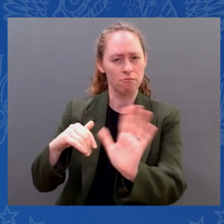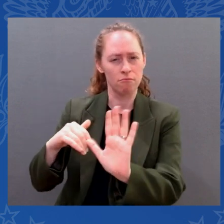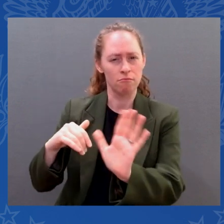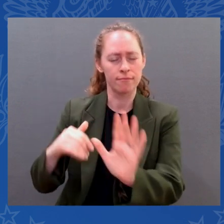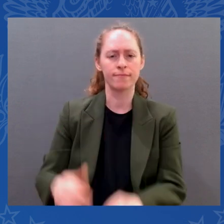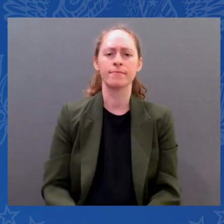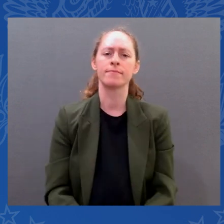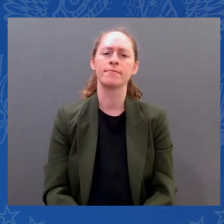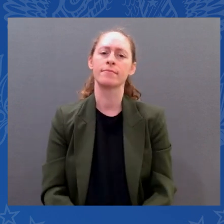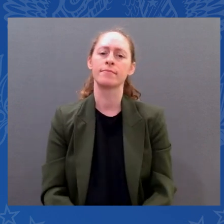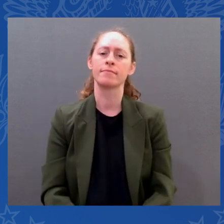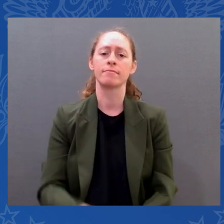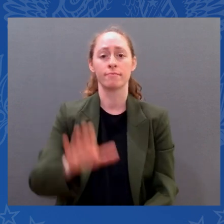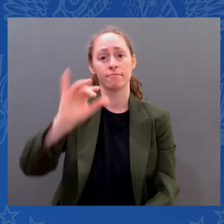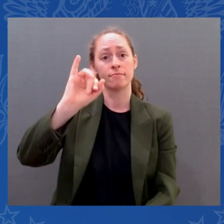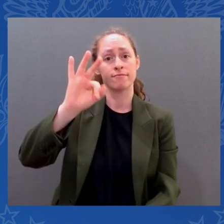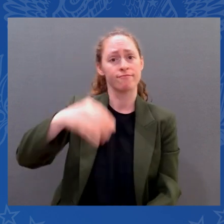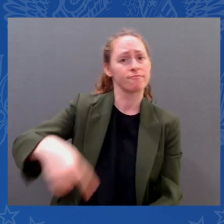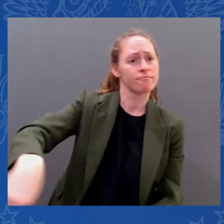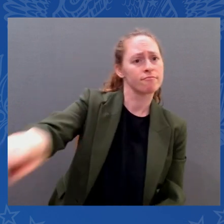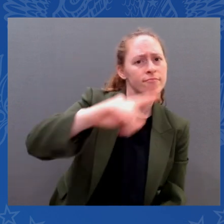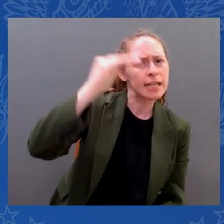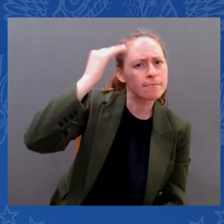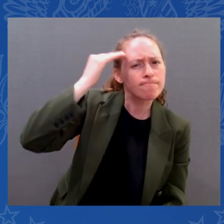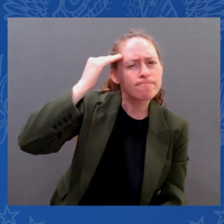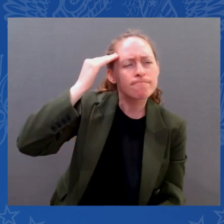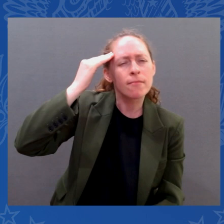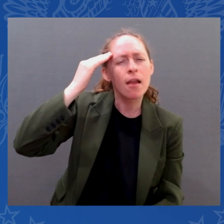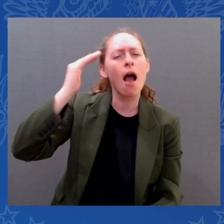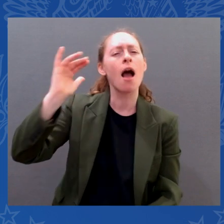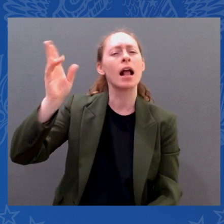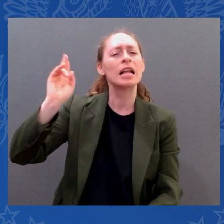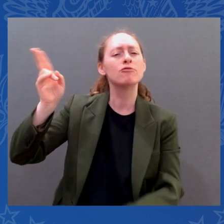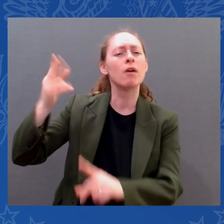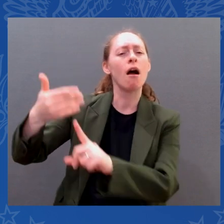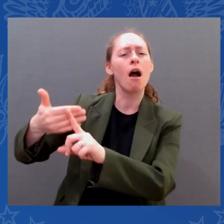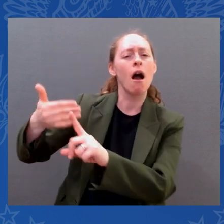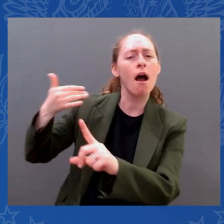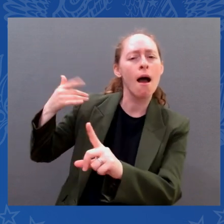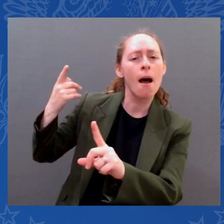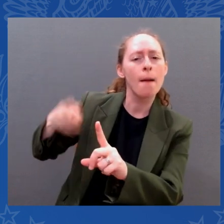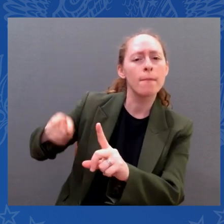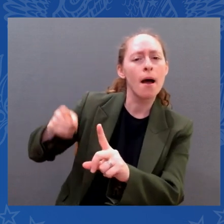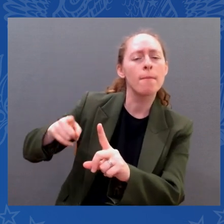then we can fight ignorance, dispel misinformation,